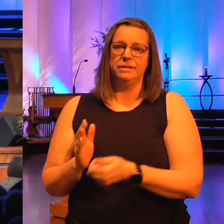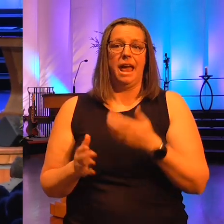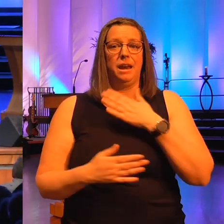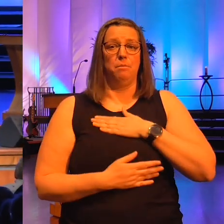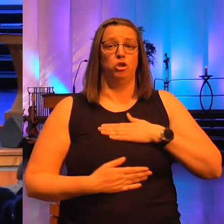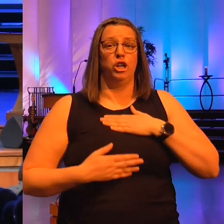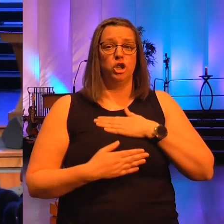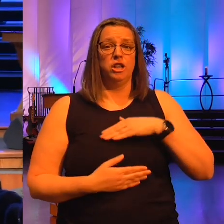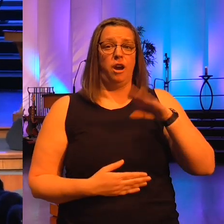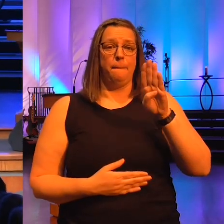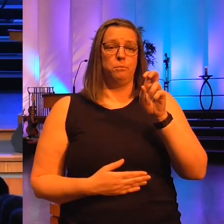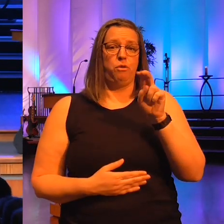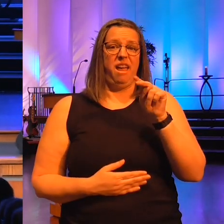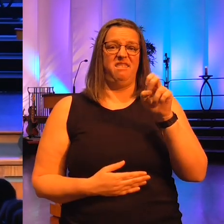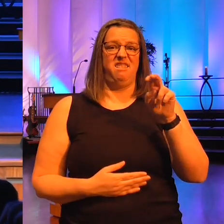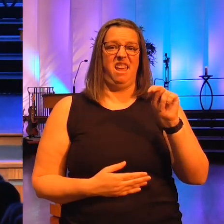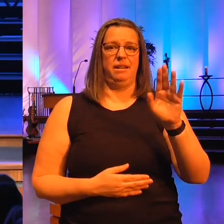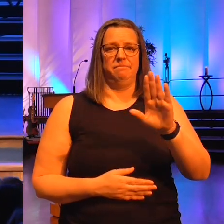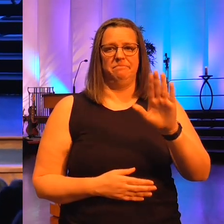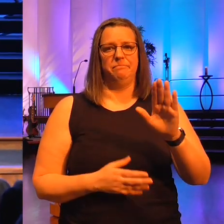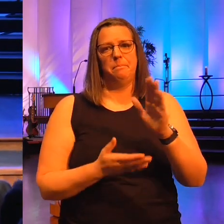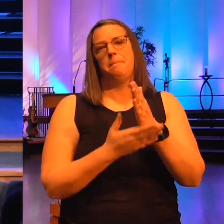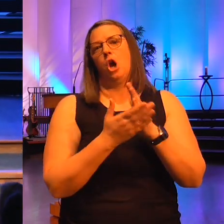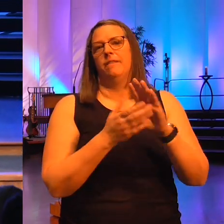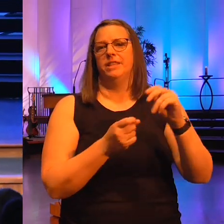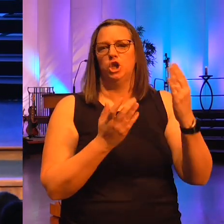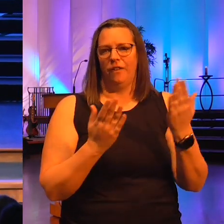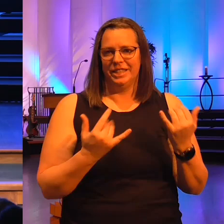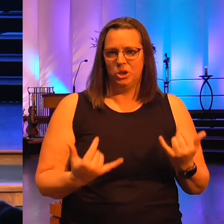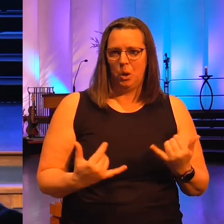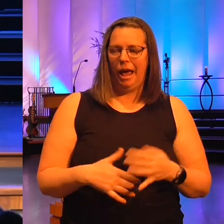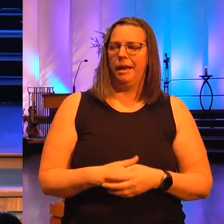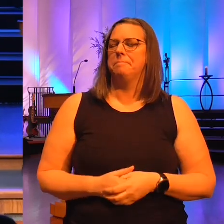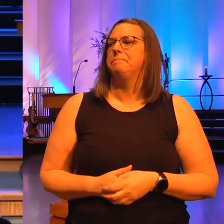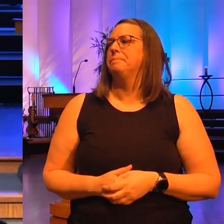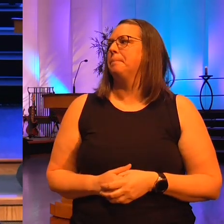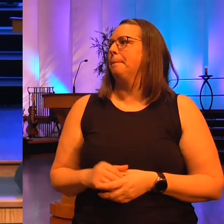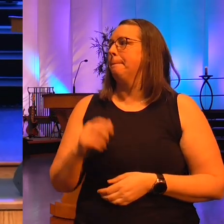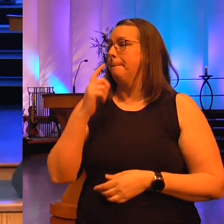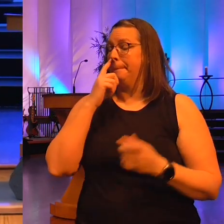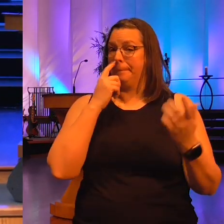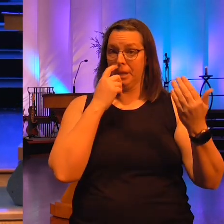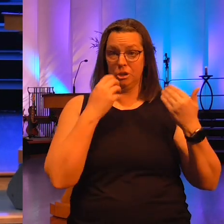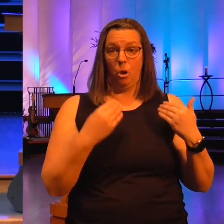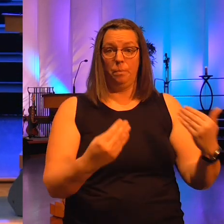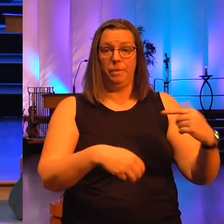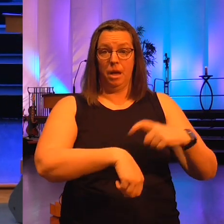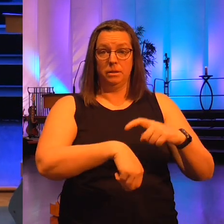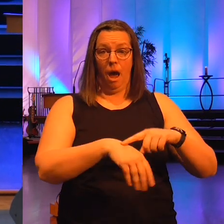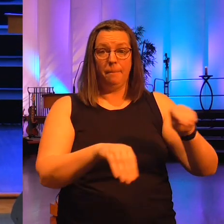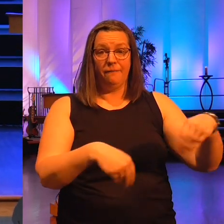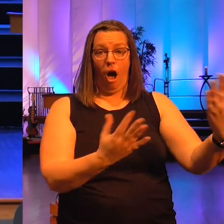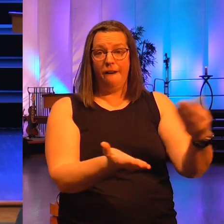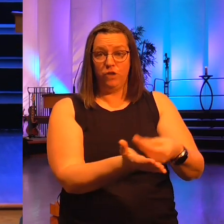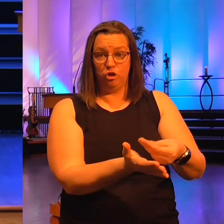today uh we're moving into our time of offering but before we do we're wrapping up our foundation